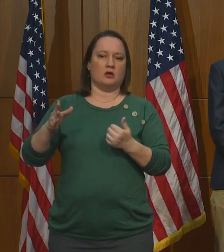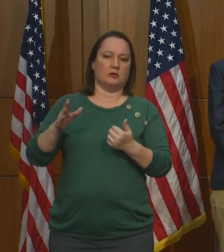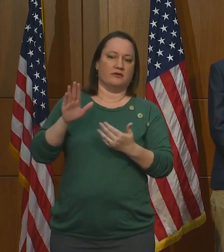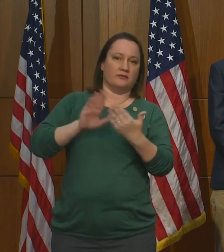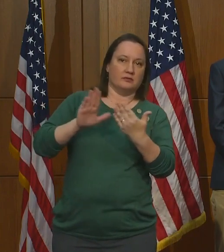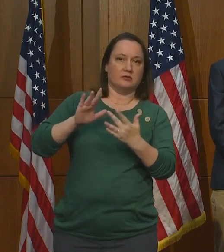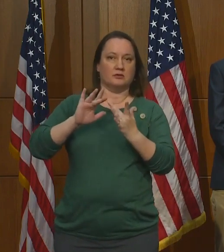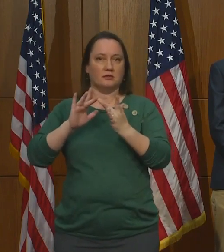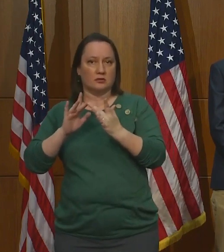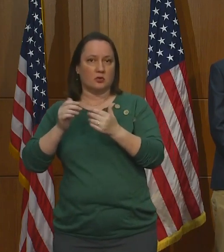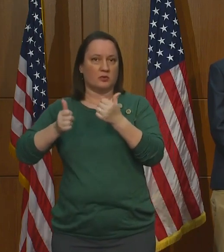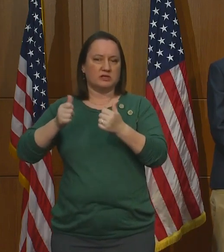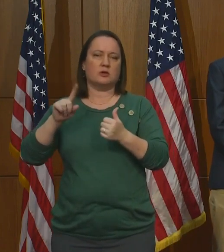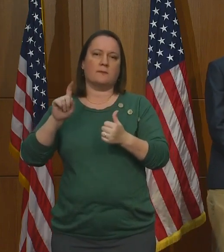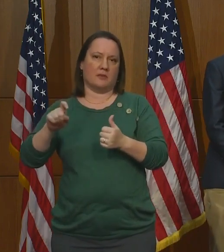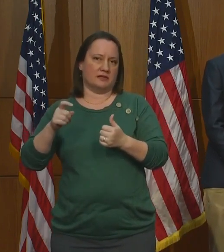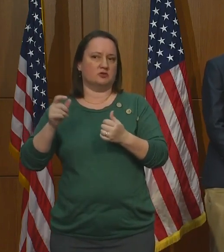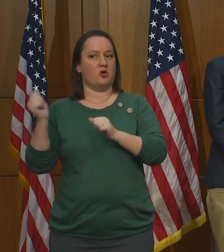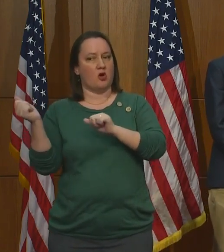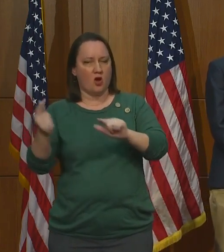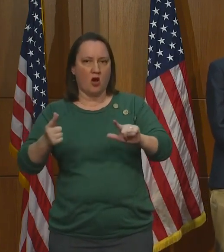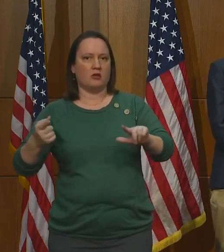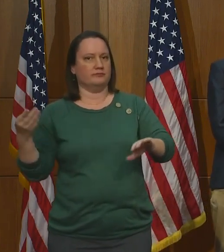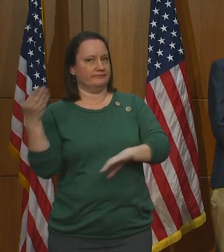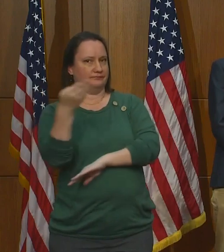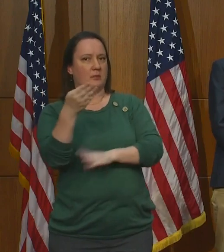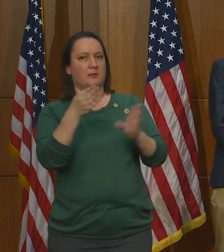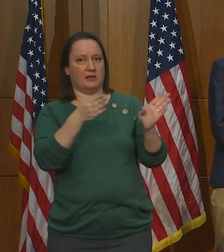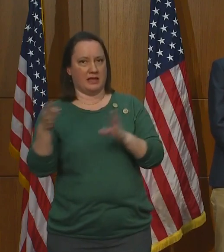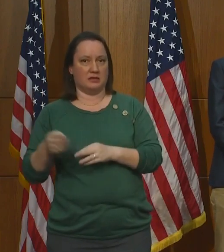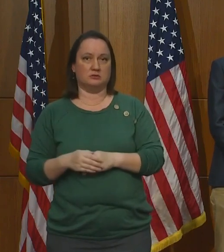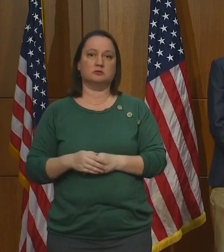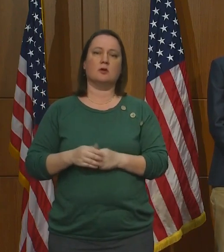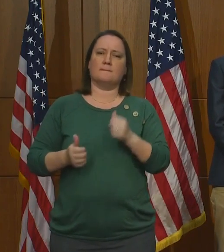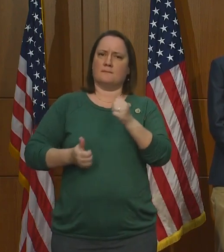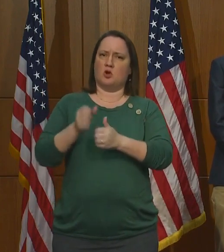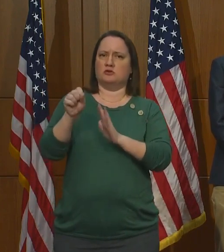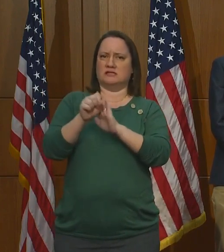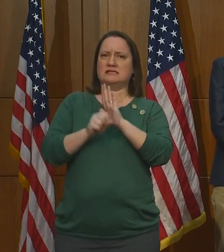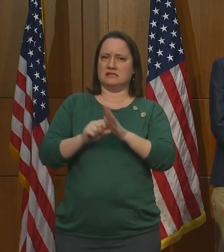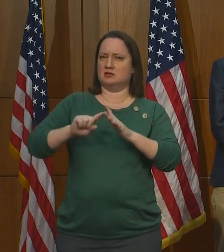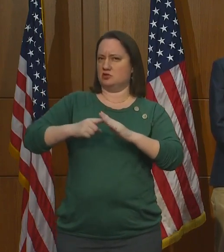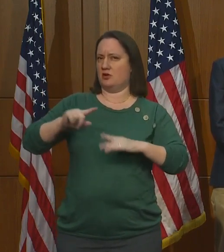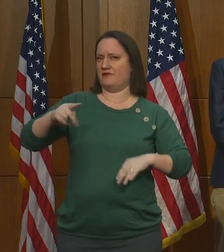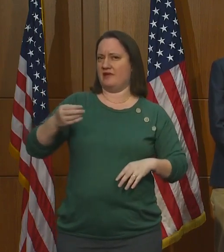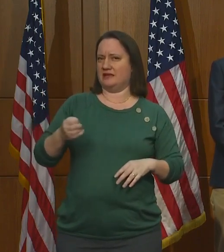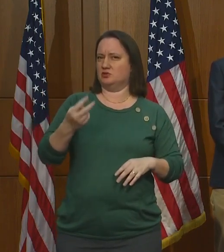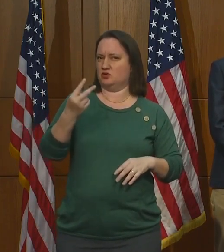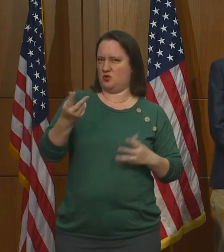WE GOT TO FACE FURTHER OPERATIONAL. THIS OF THE SCHOOL TIME. THIS DOES FACE TO.